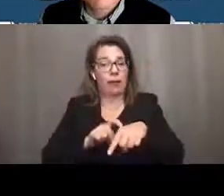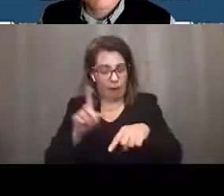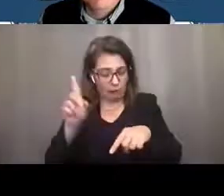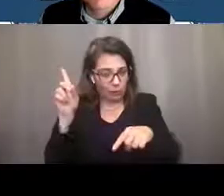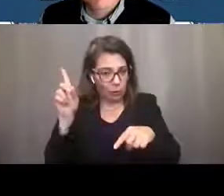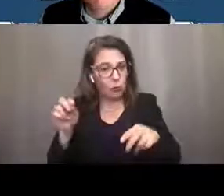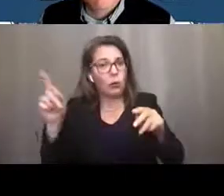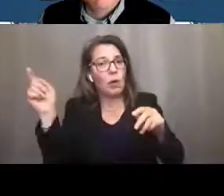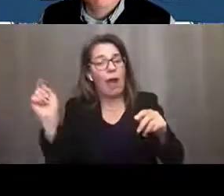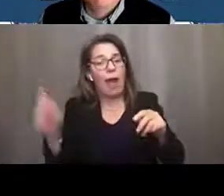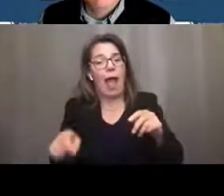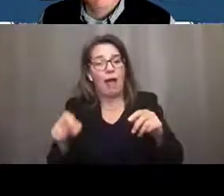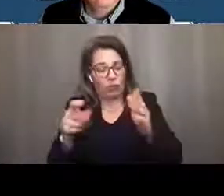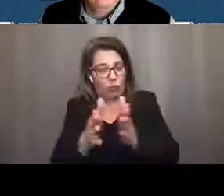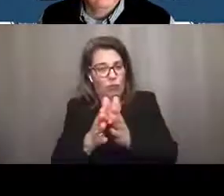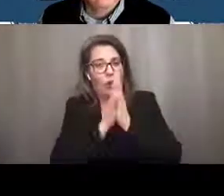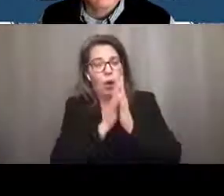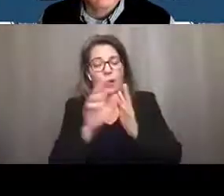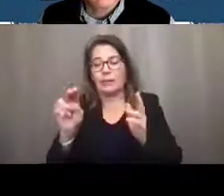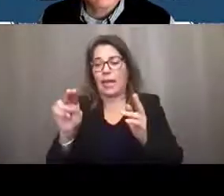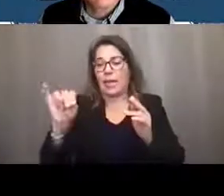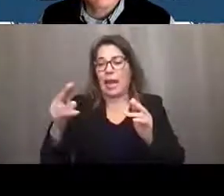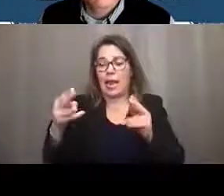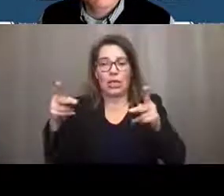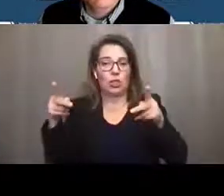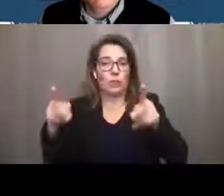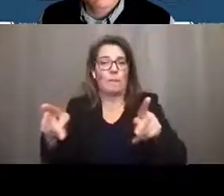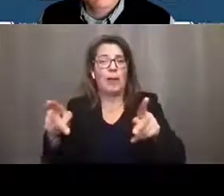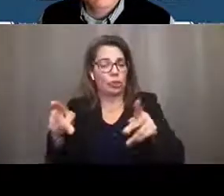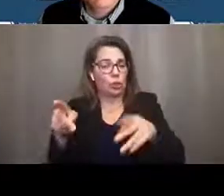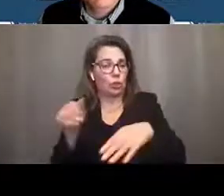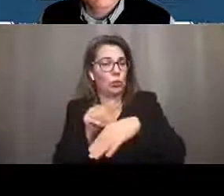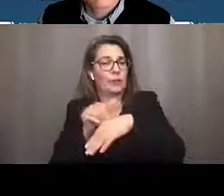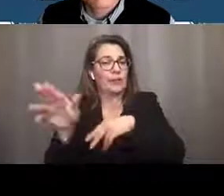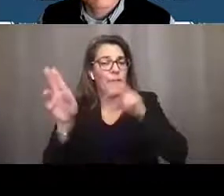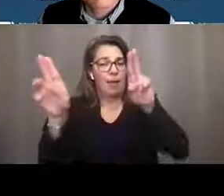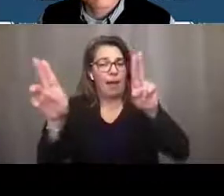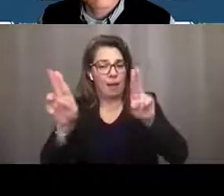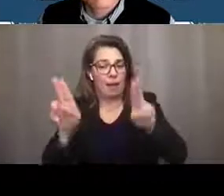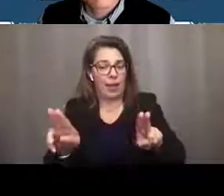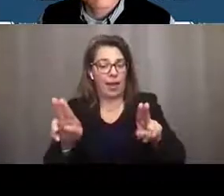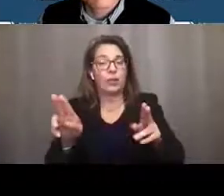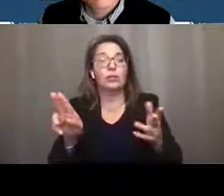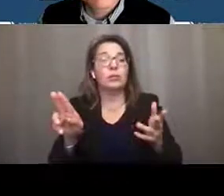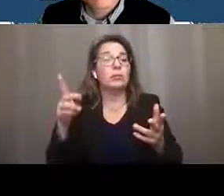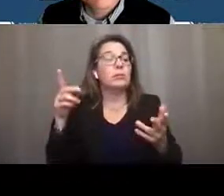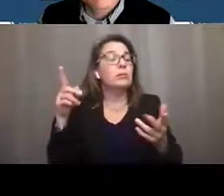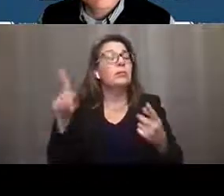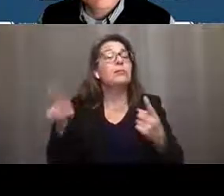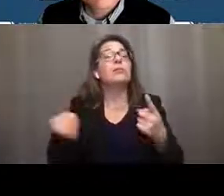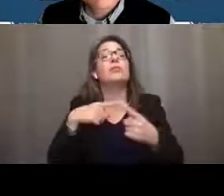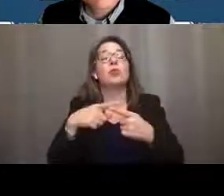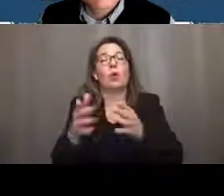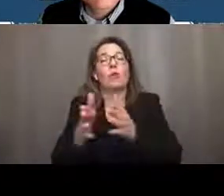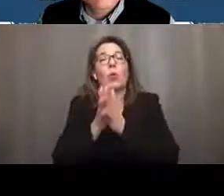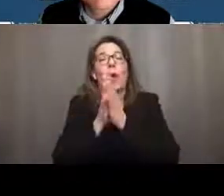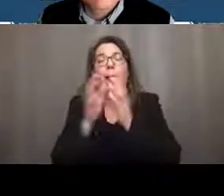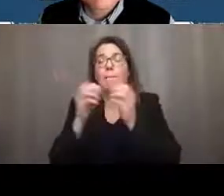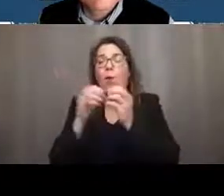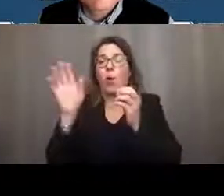to request NIH's permission to submit an application and that's when you're requesting more than $500,000